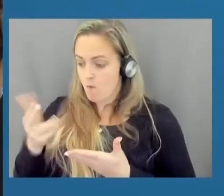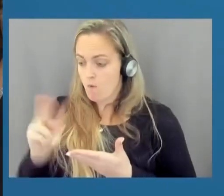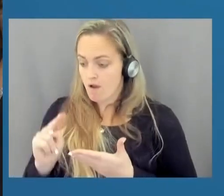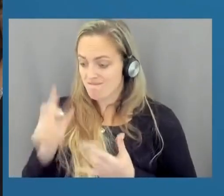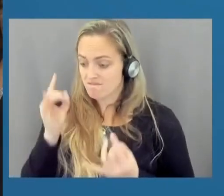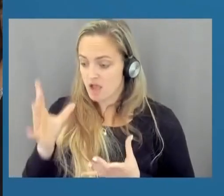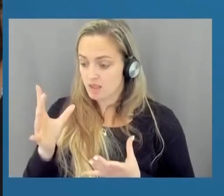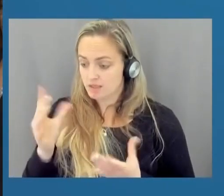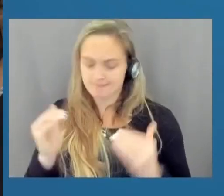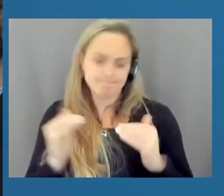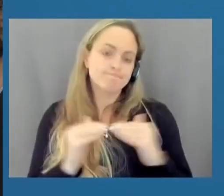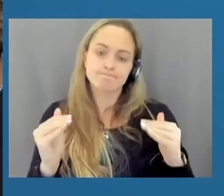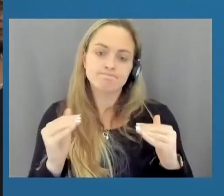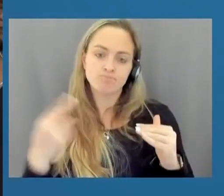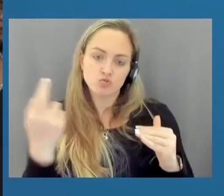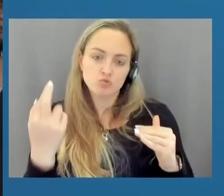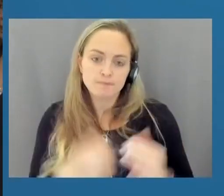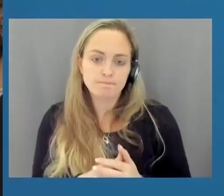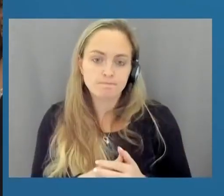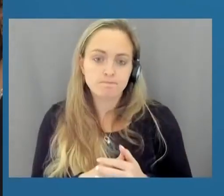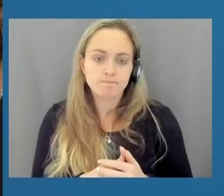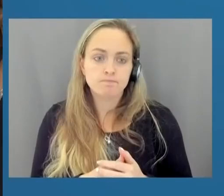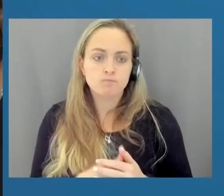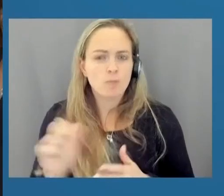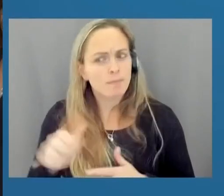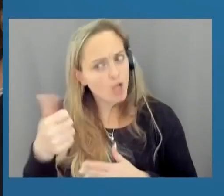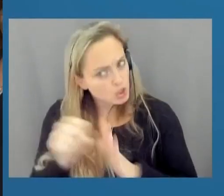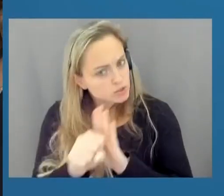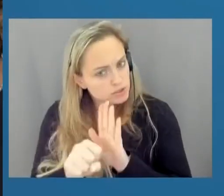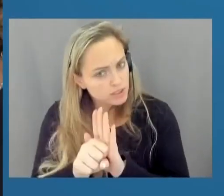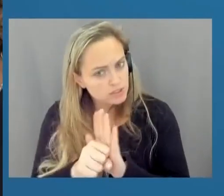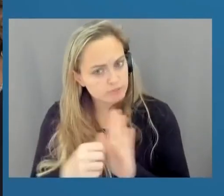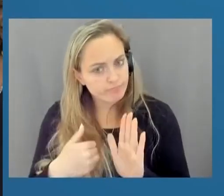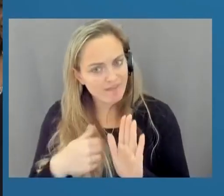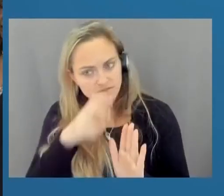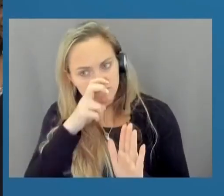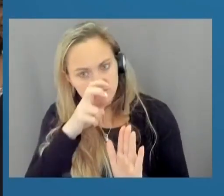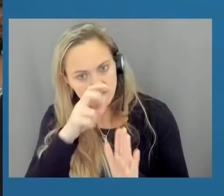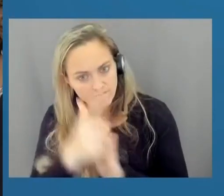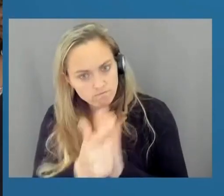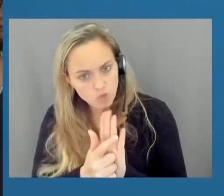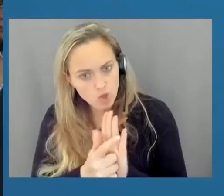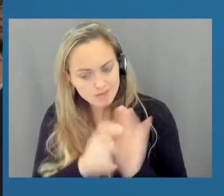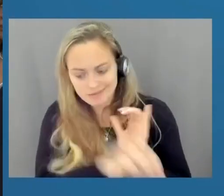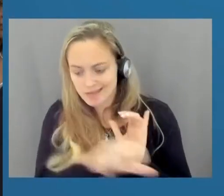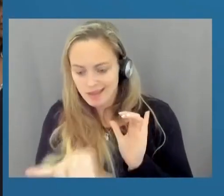um for gun safety are other states that have tough laws New Jersey, Massachusetts, California.